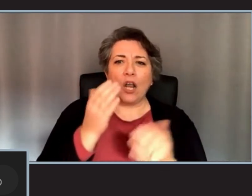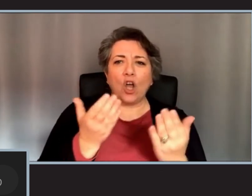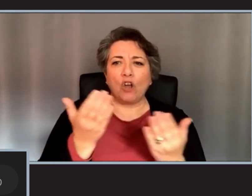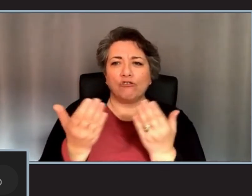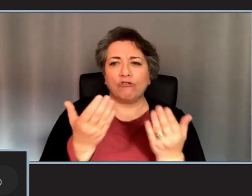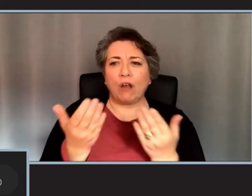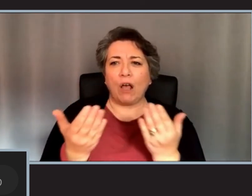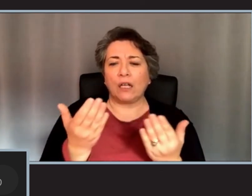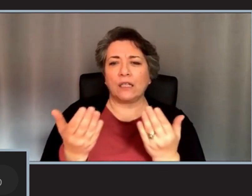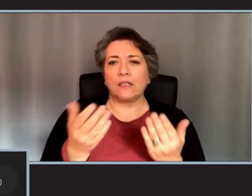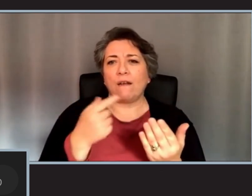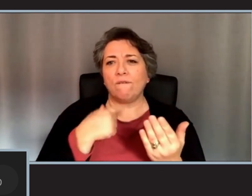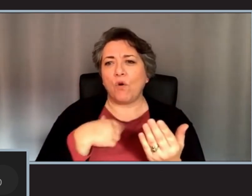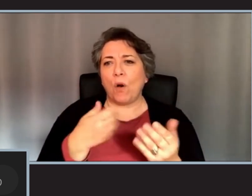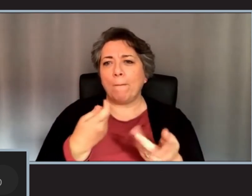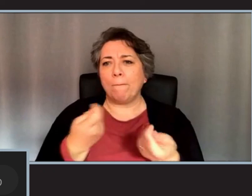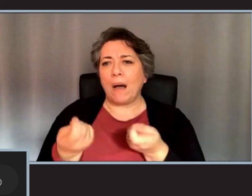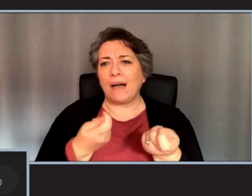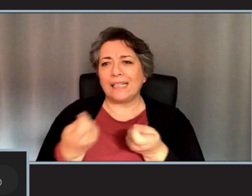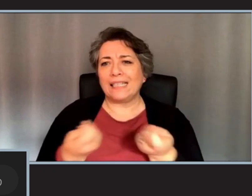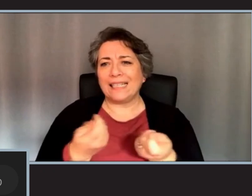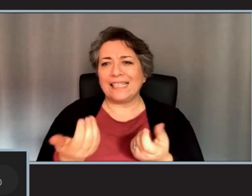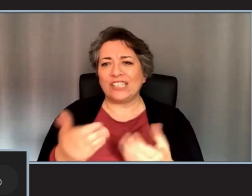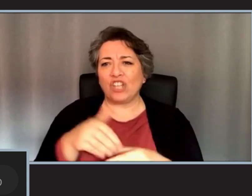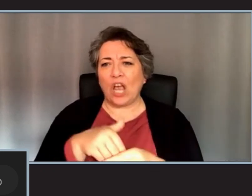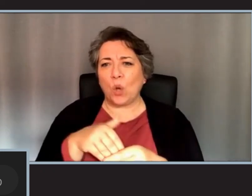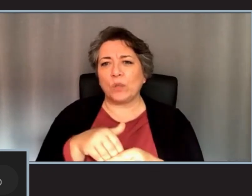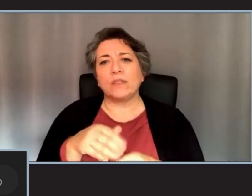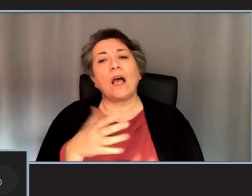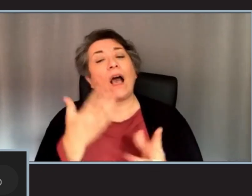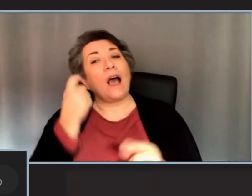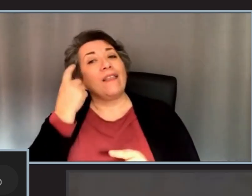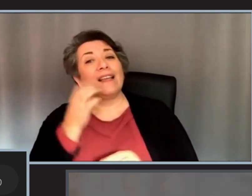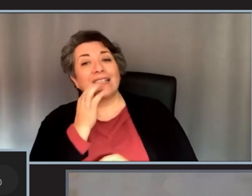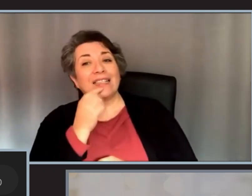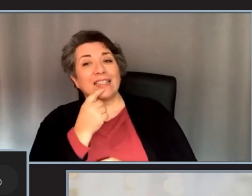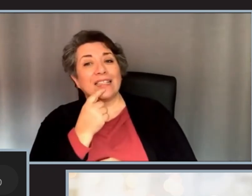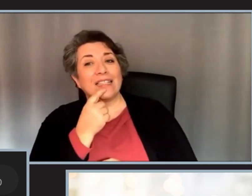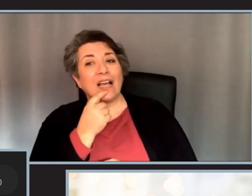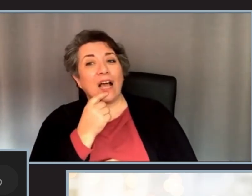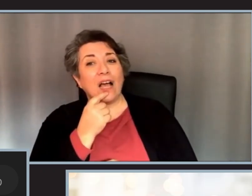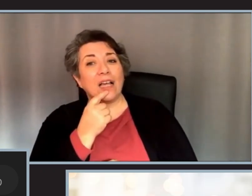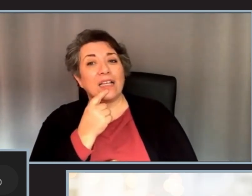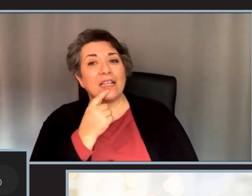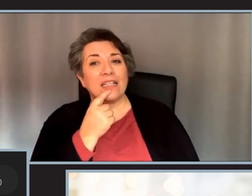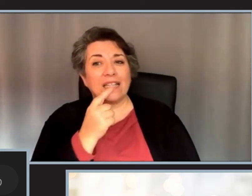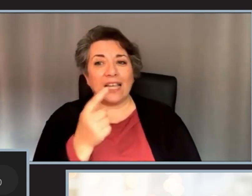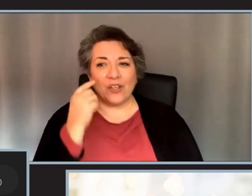I would suggest, ask them to… say you get something with a yellow background and white